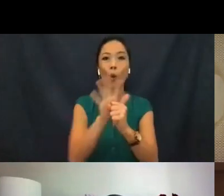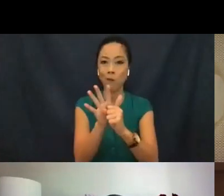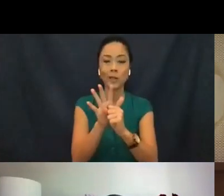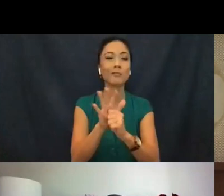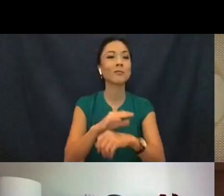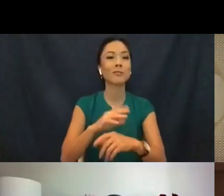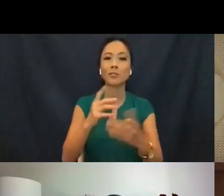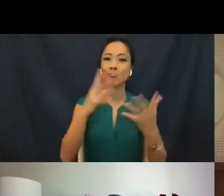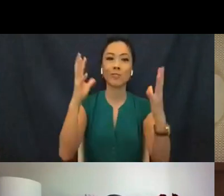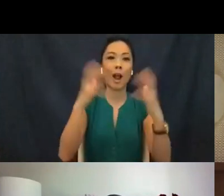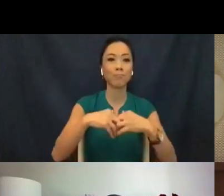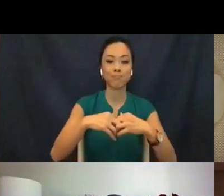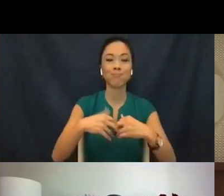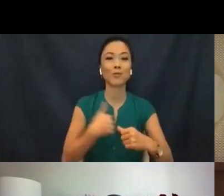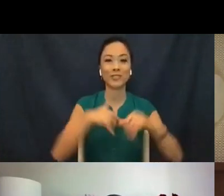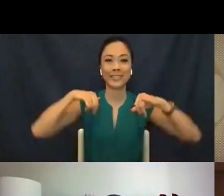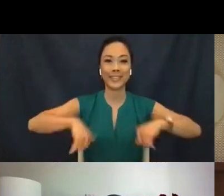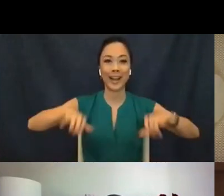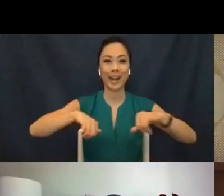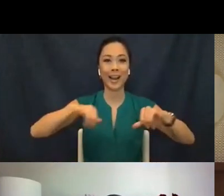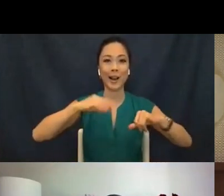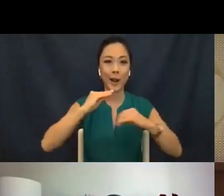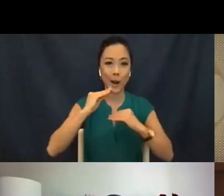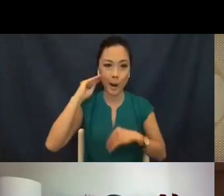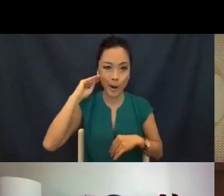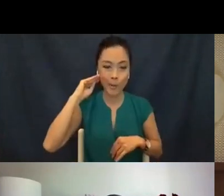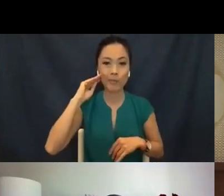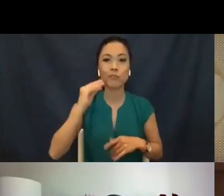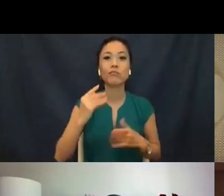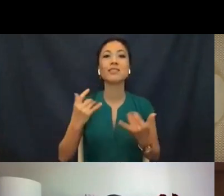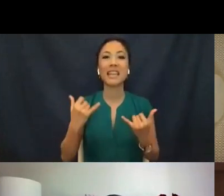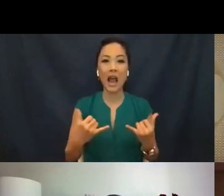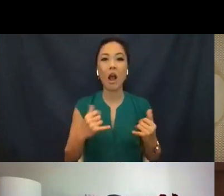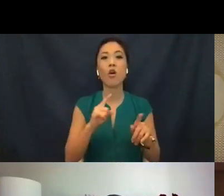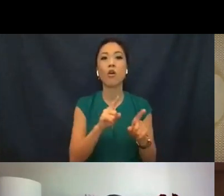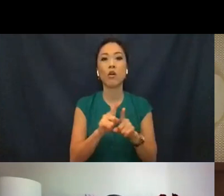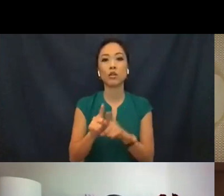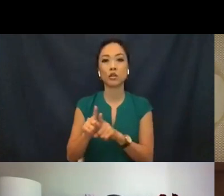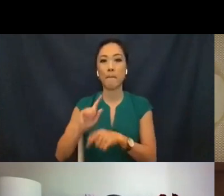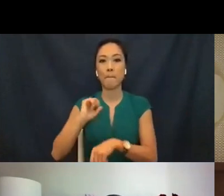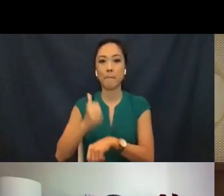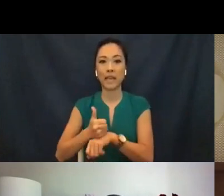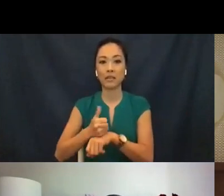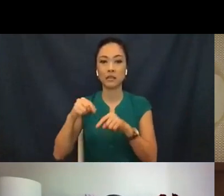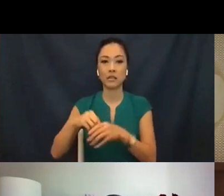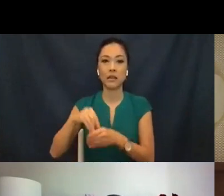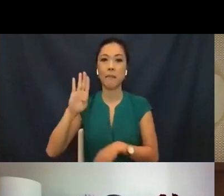thing and we are also based in Brooklyn. 17:57:13 >> CANDACE THOMPSON-ZACHERY:Le thank